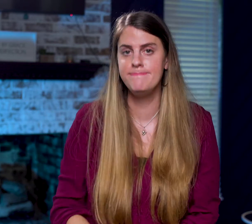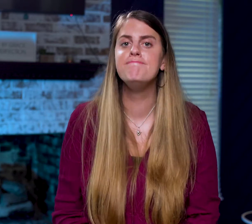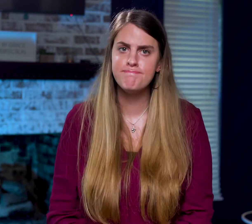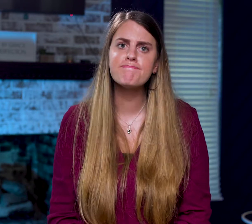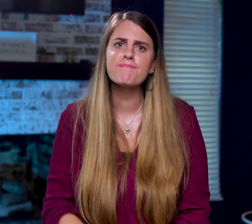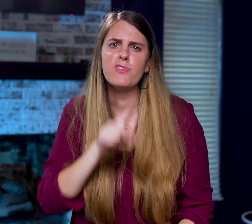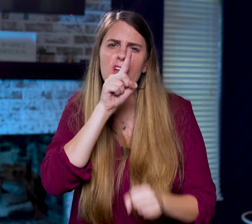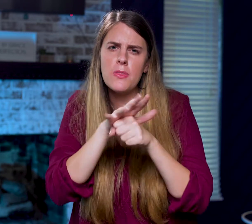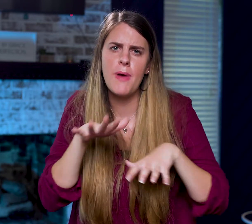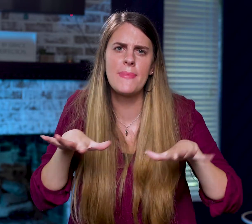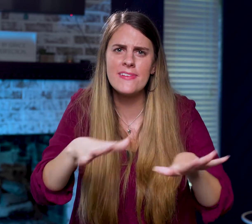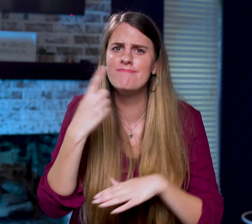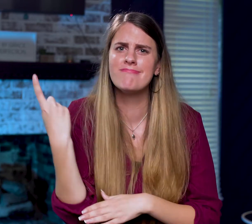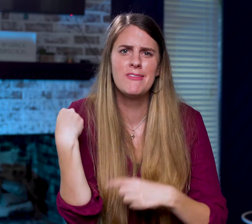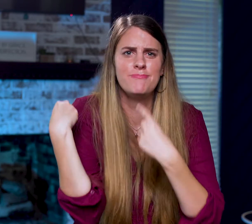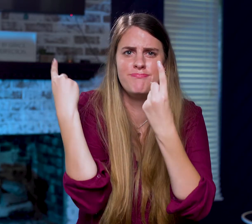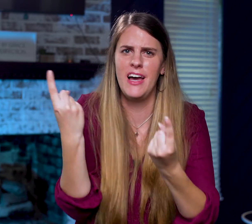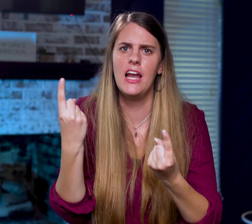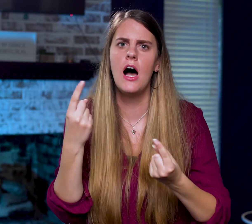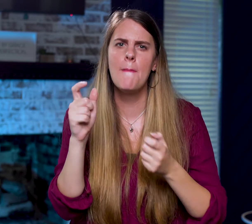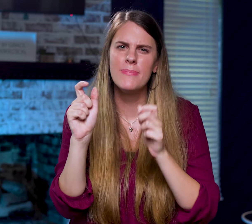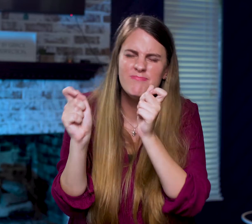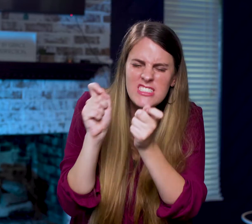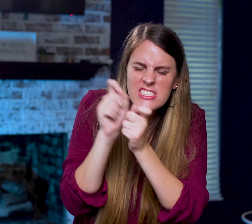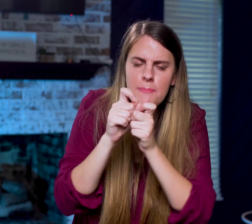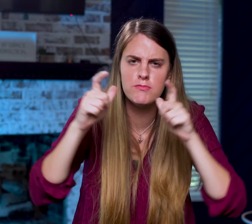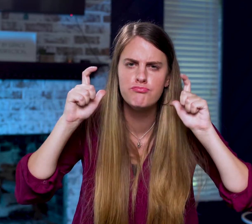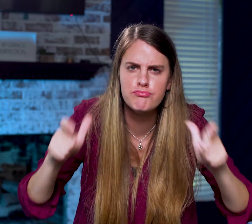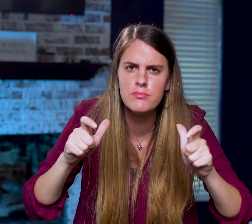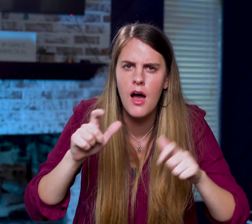The promised land has always been about a specific plot